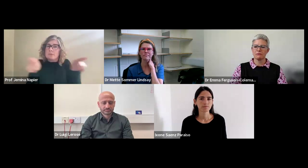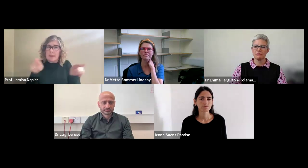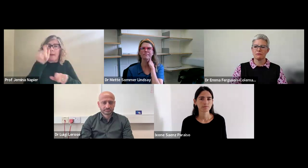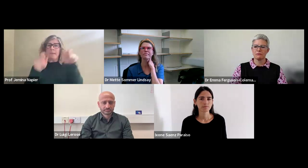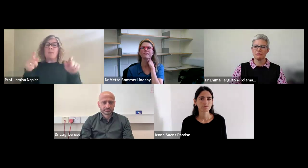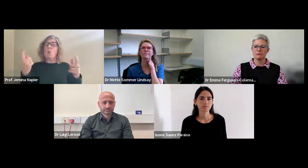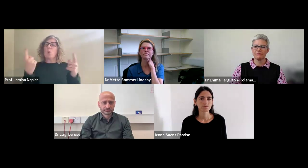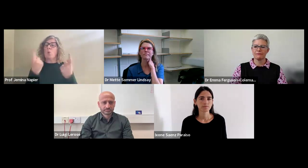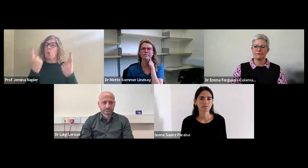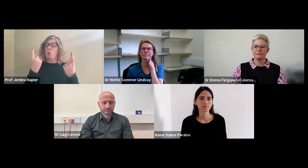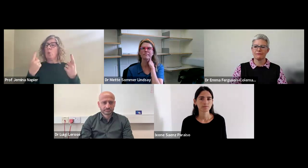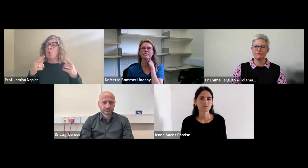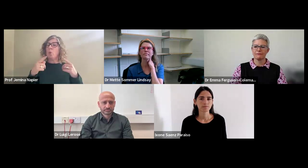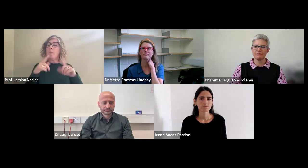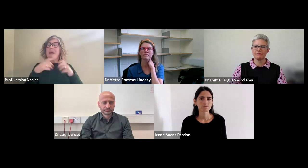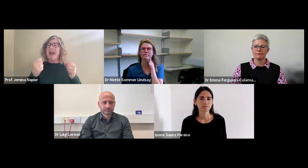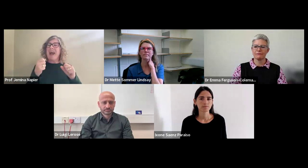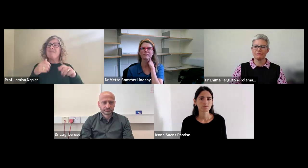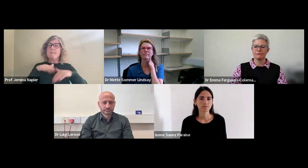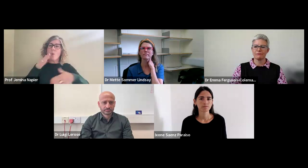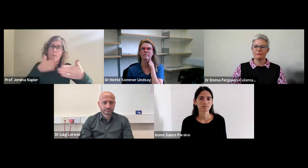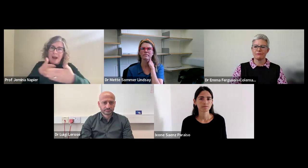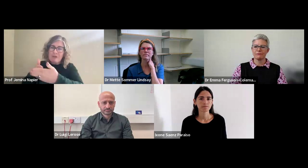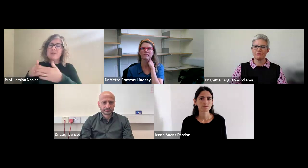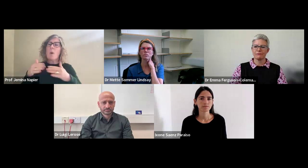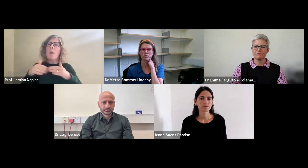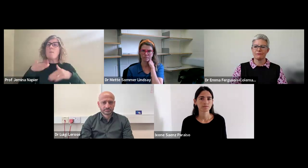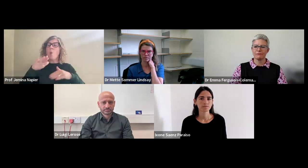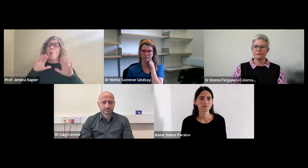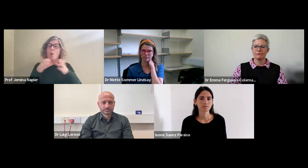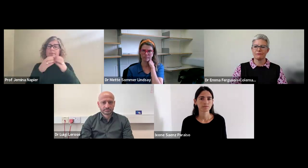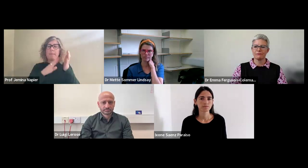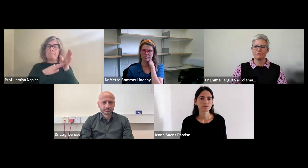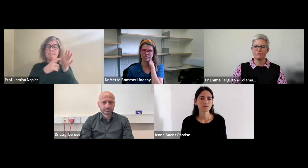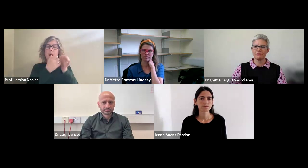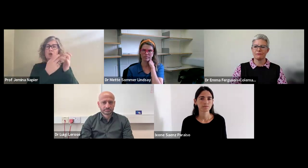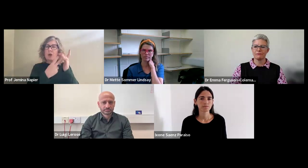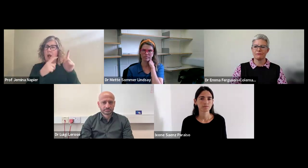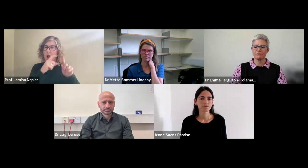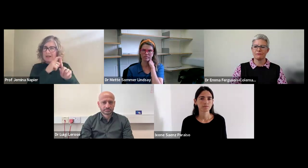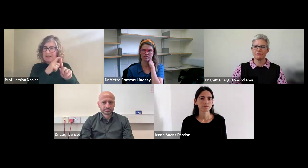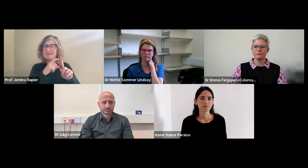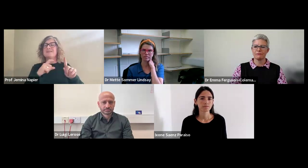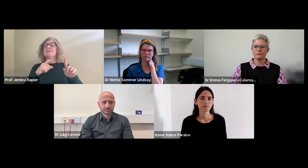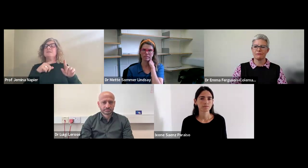the university to support people who are working in these fields who are experiencing barriers or